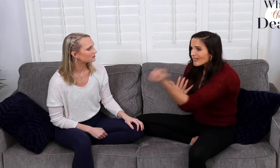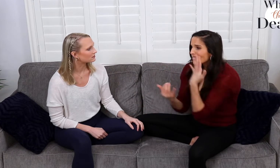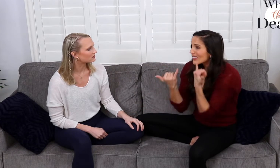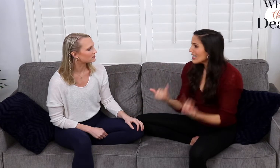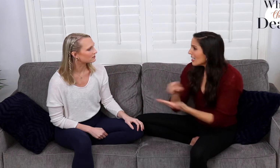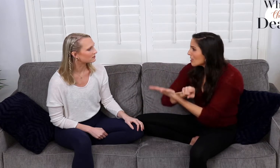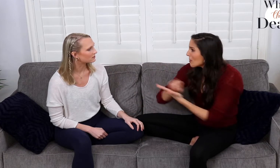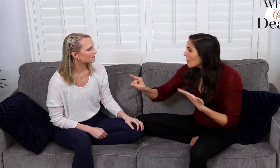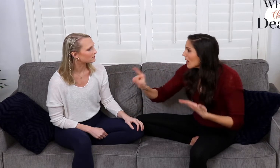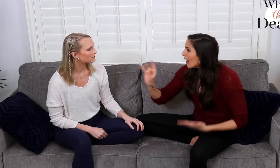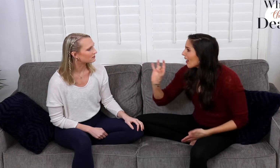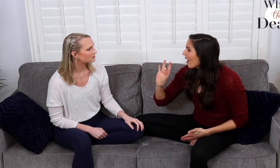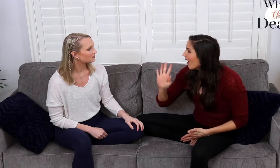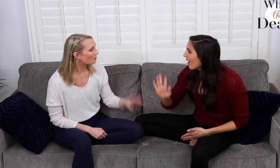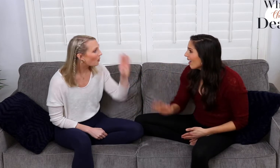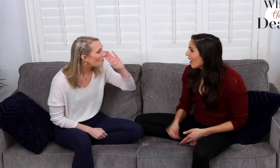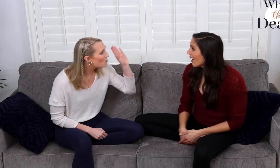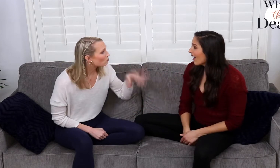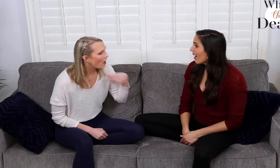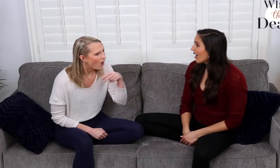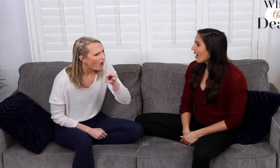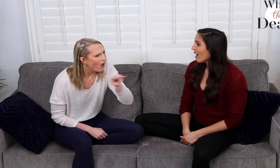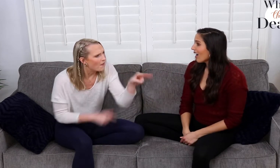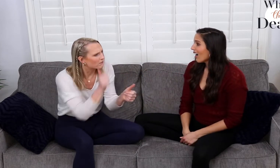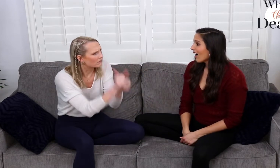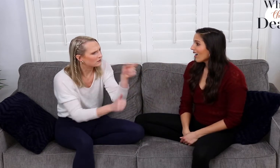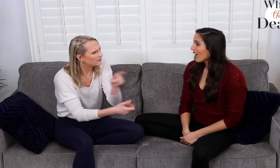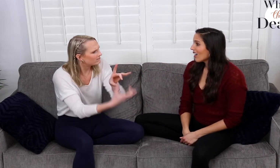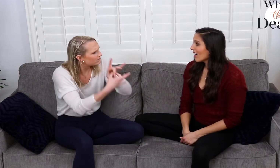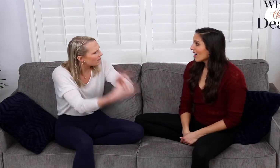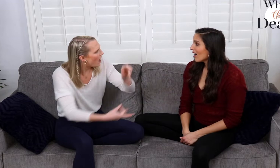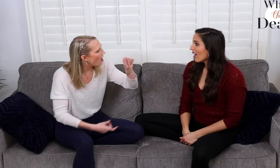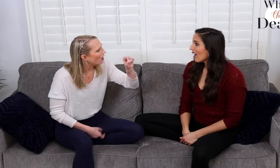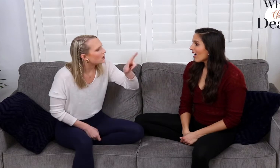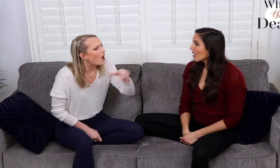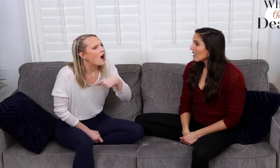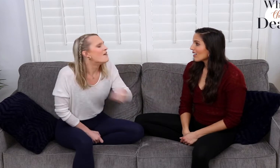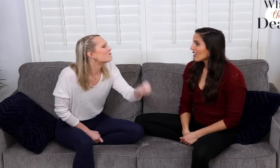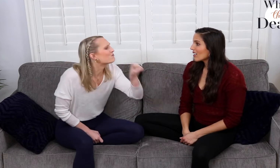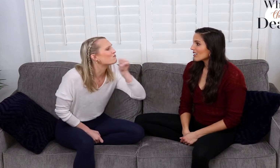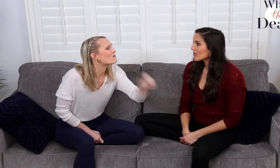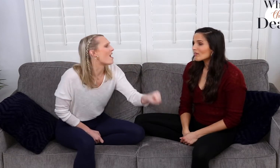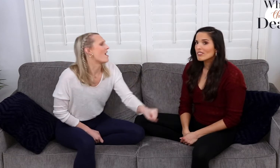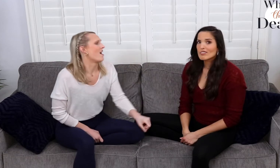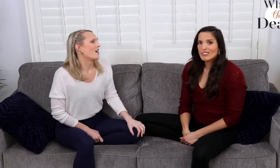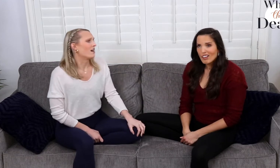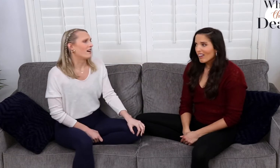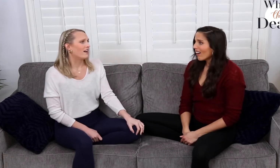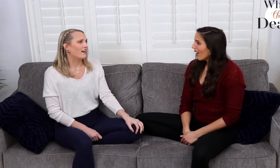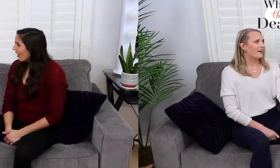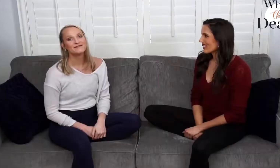this week and wow! - I know and I saw the most of them talked about ASL. I loved it!